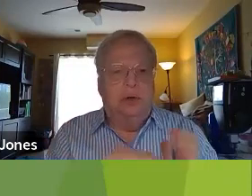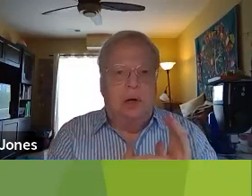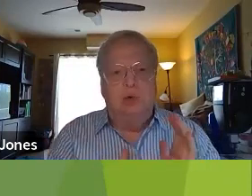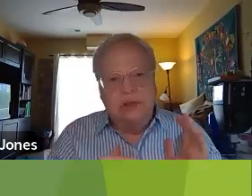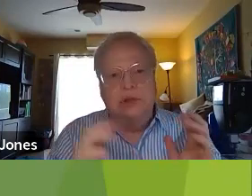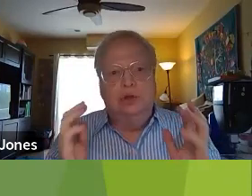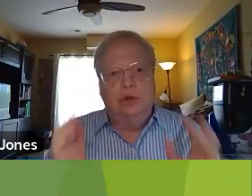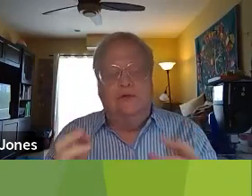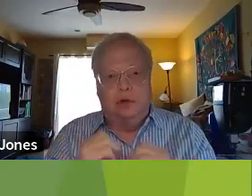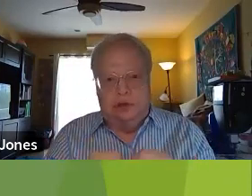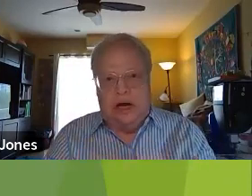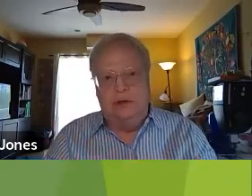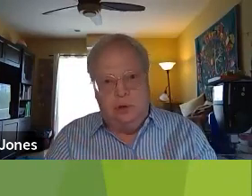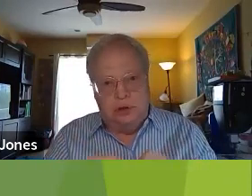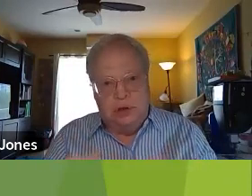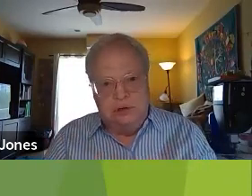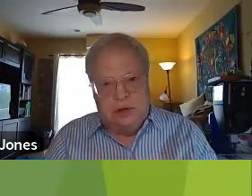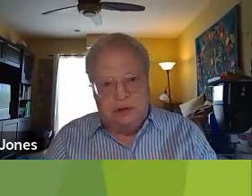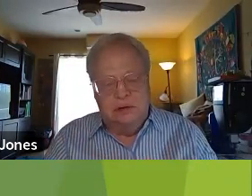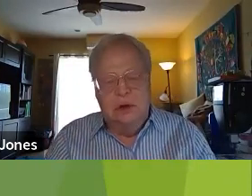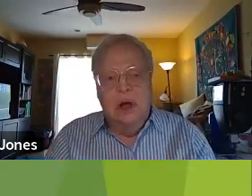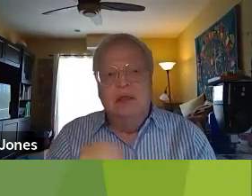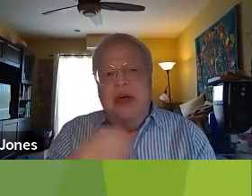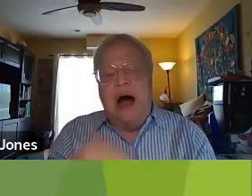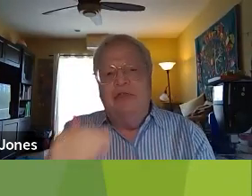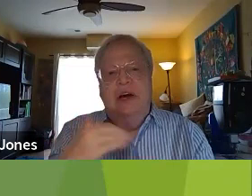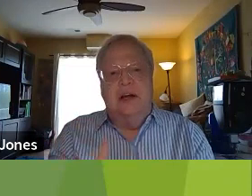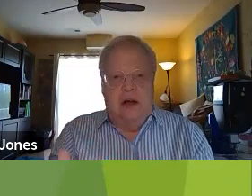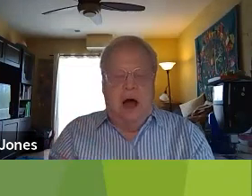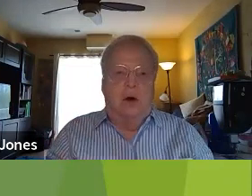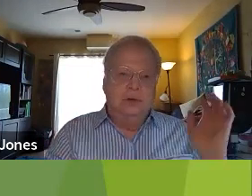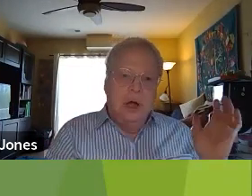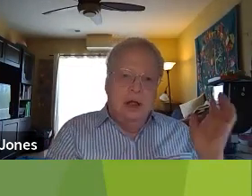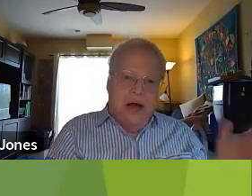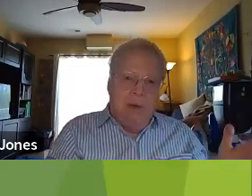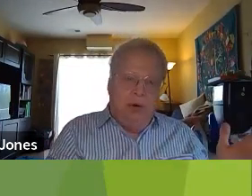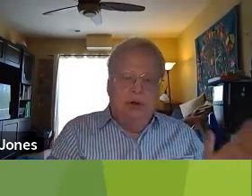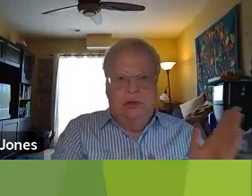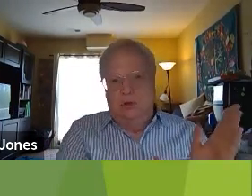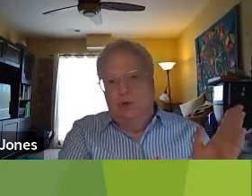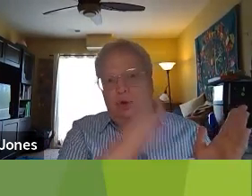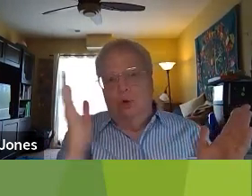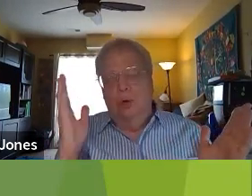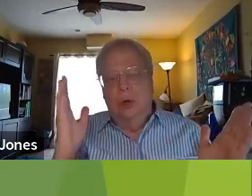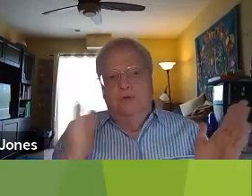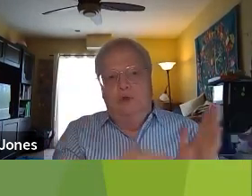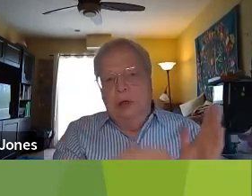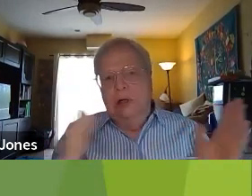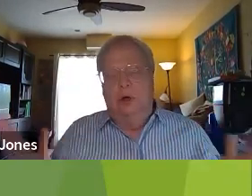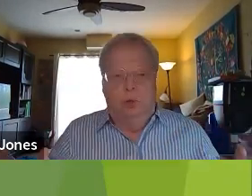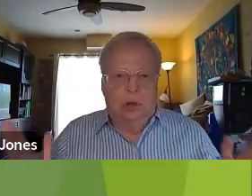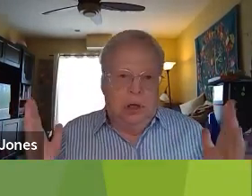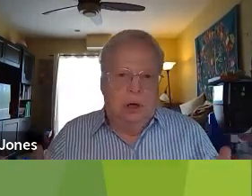they register for disaster assistance, that then allows that person to fully communicate